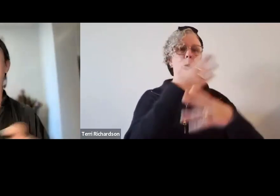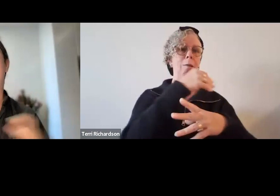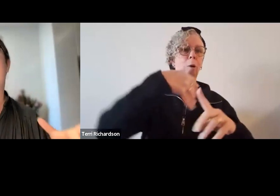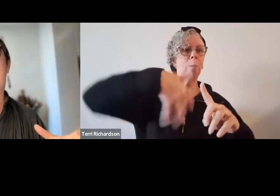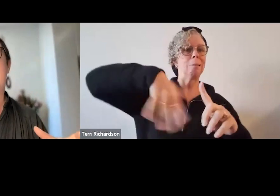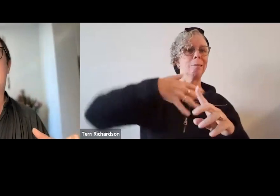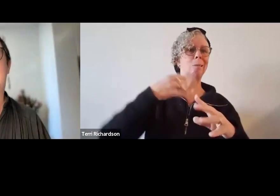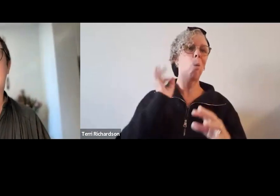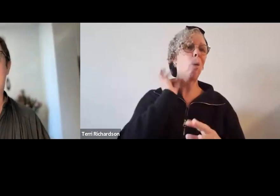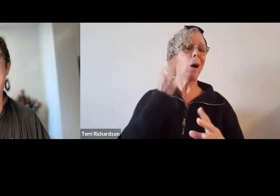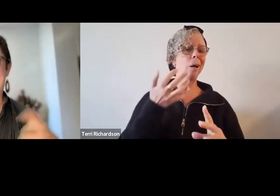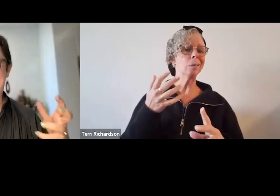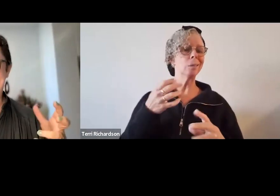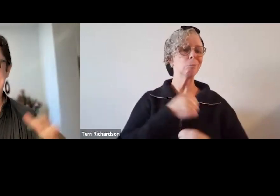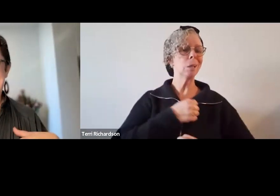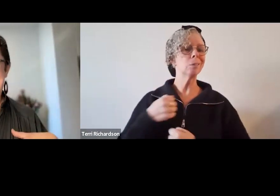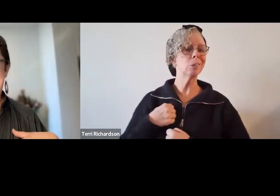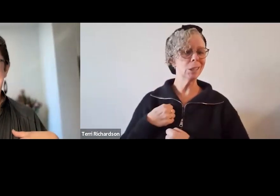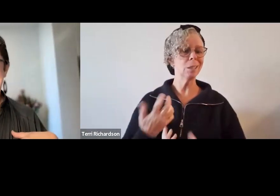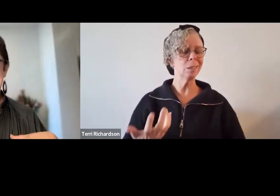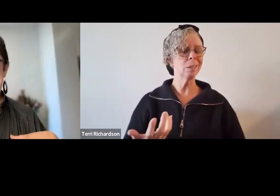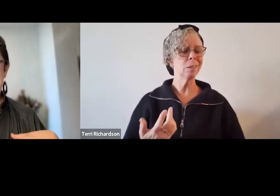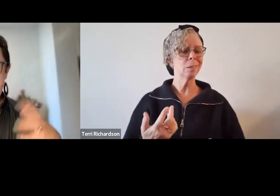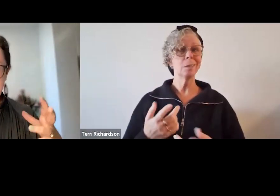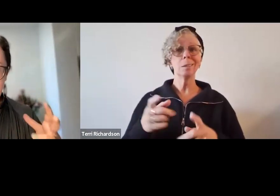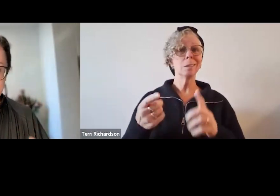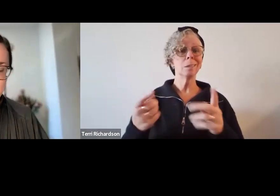and even the structure and hierarchy of our governance and operations